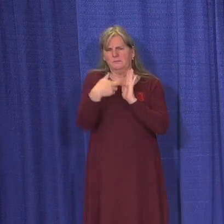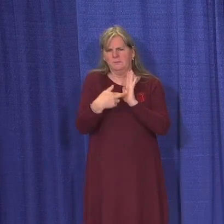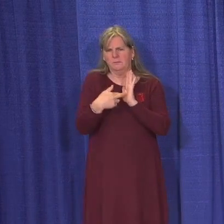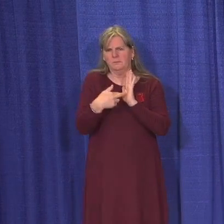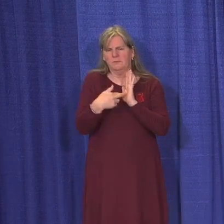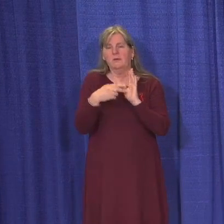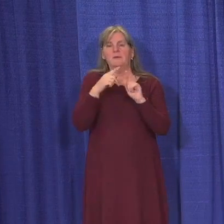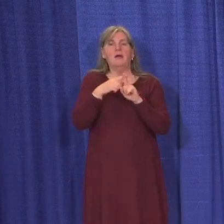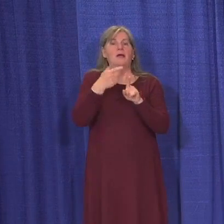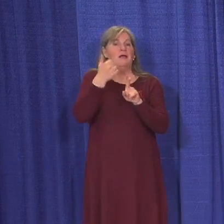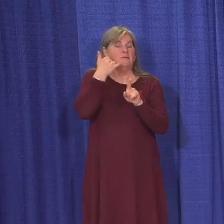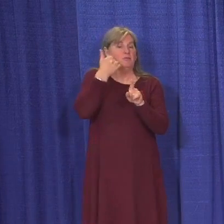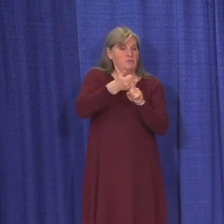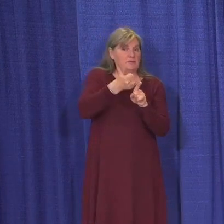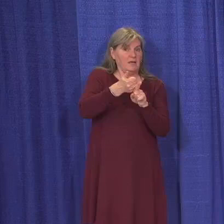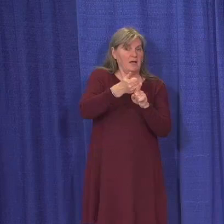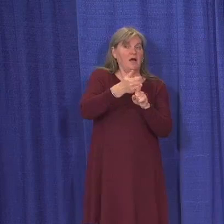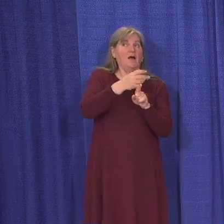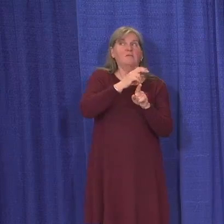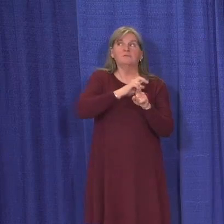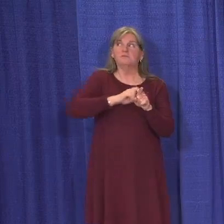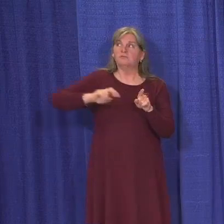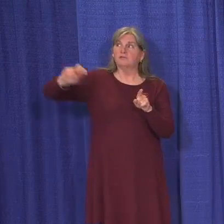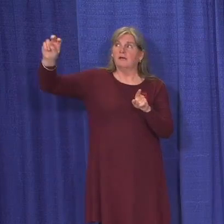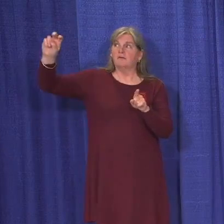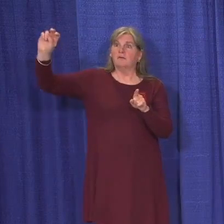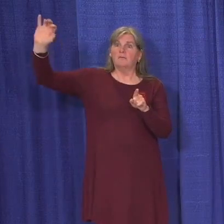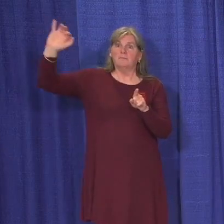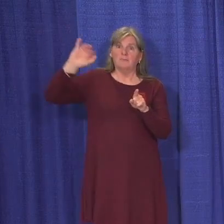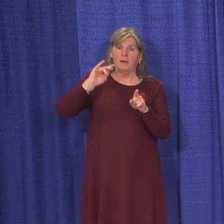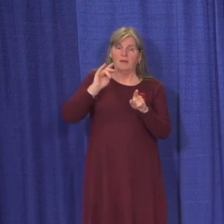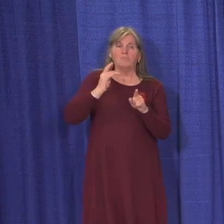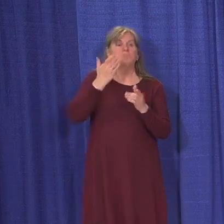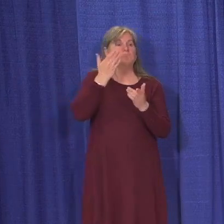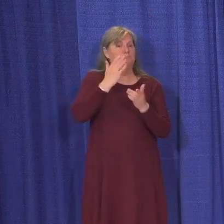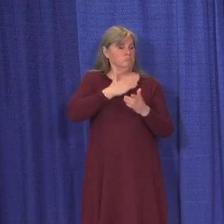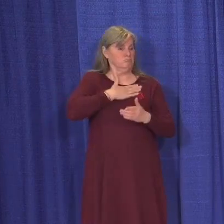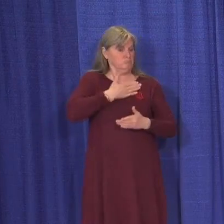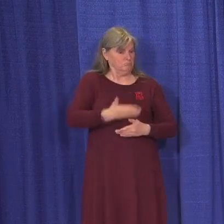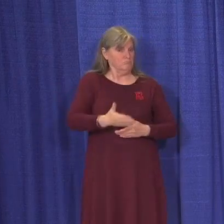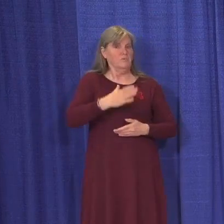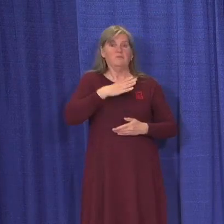accessed assuming we follow